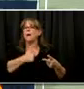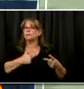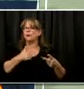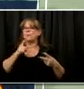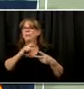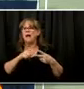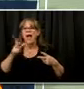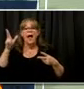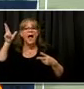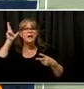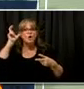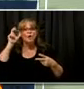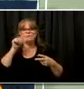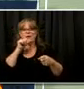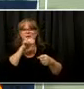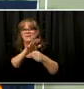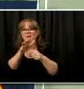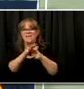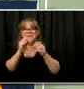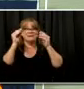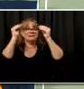from teachers who just don't want to take that risk